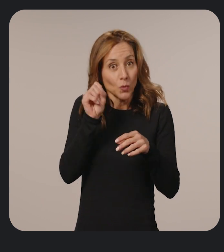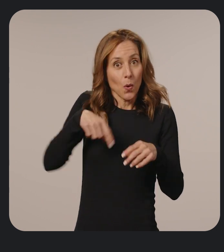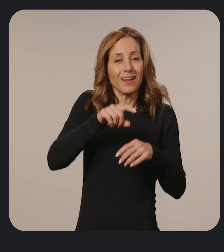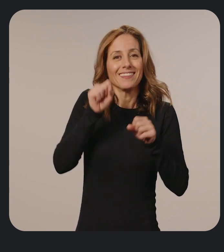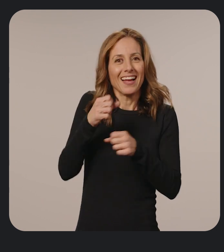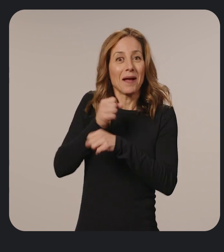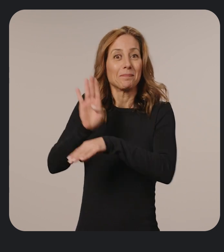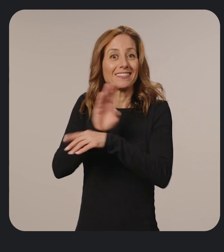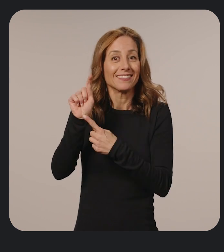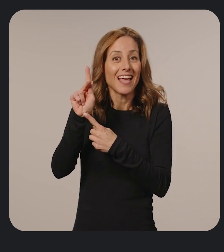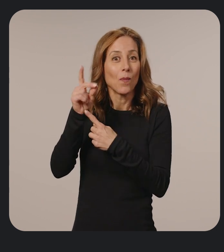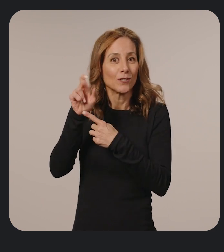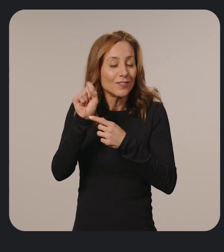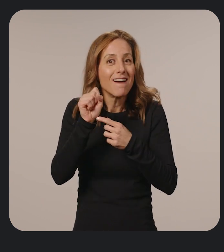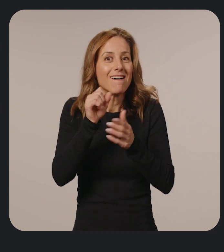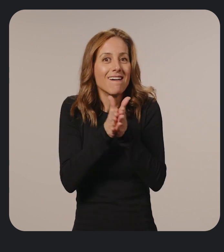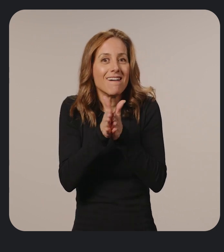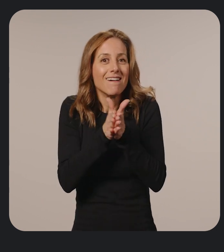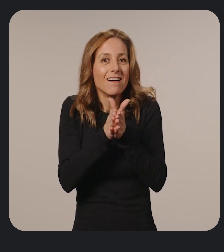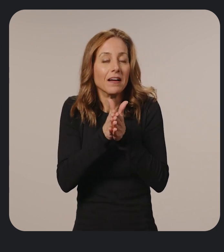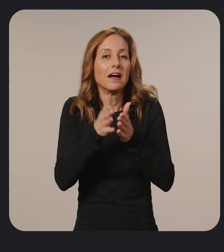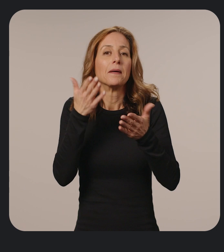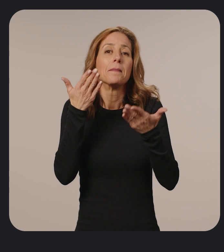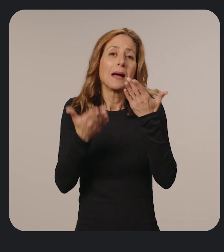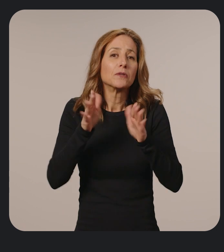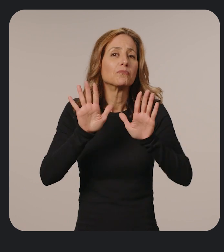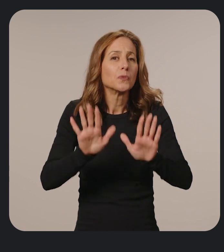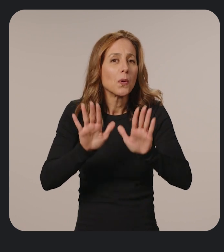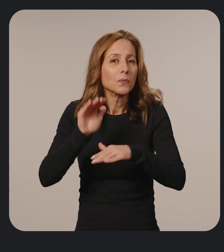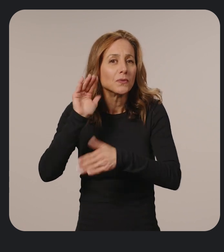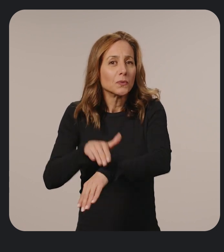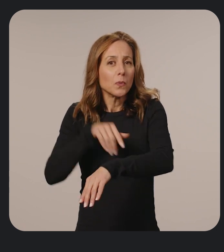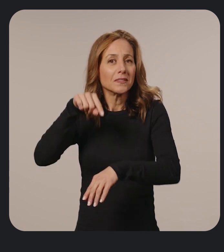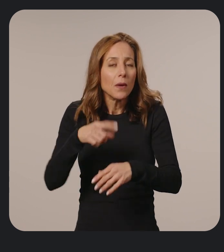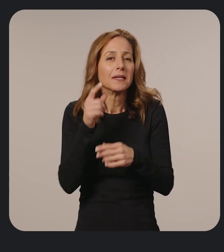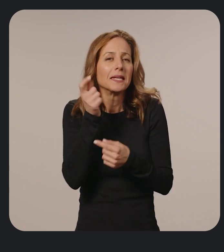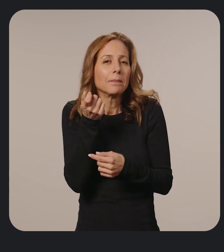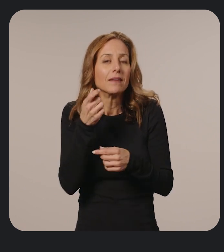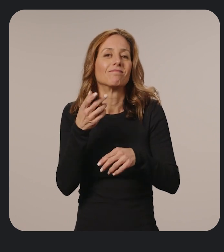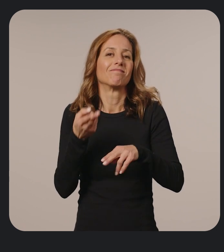to get business stakeholders excited about maybe slowing things down a little bit in order to gain a lot of time in the future.